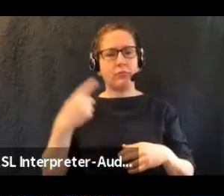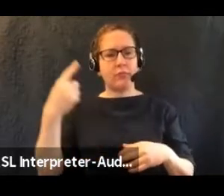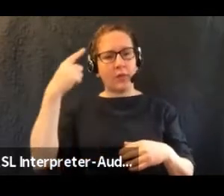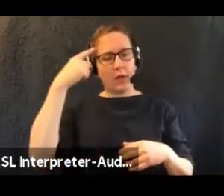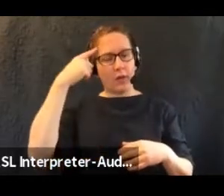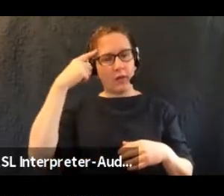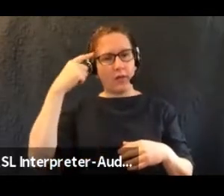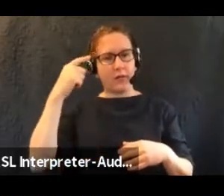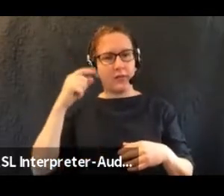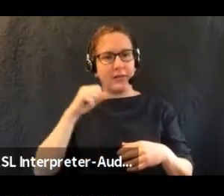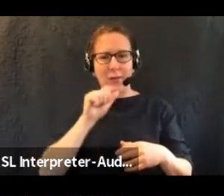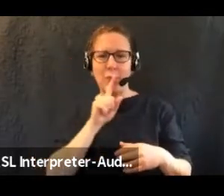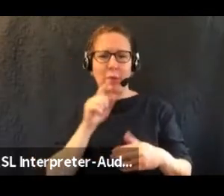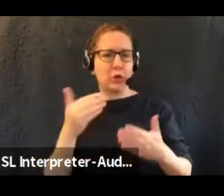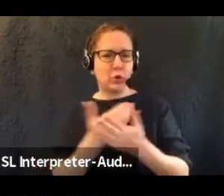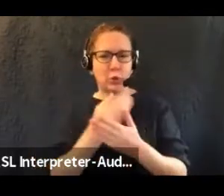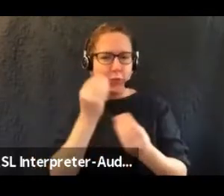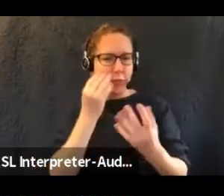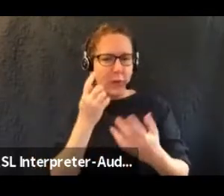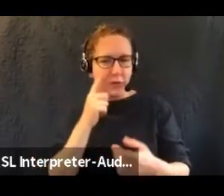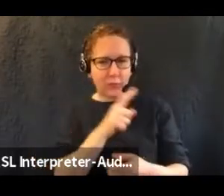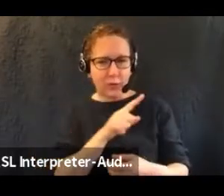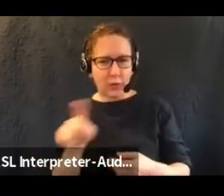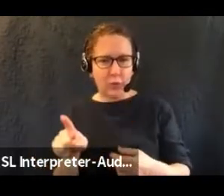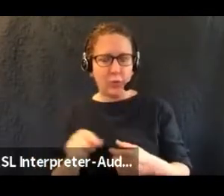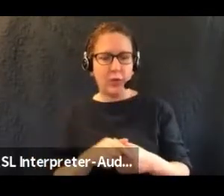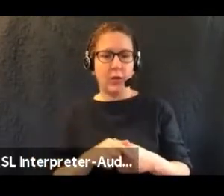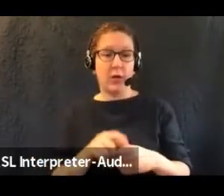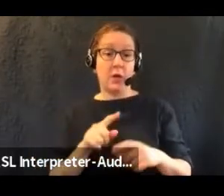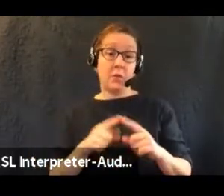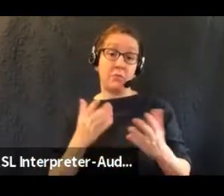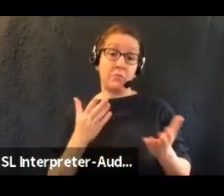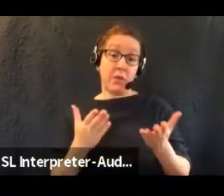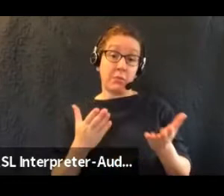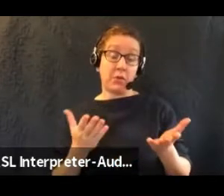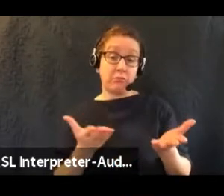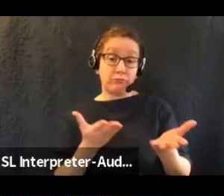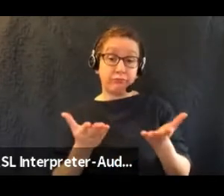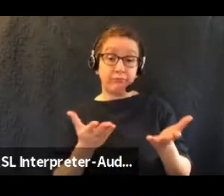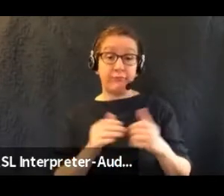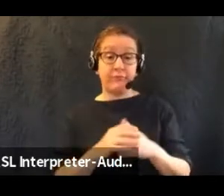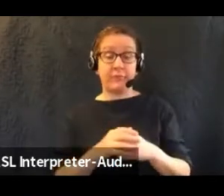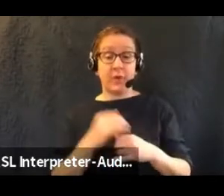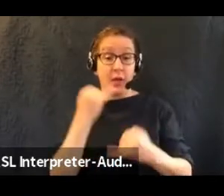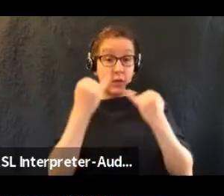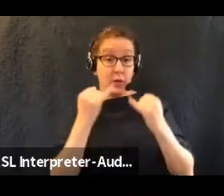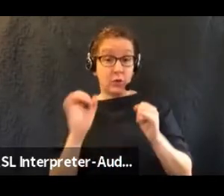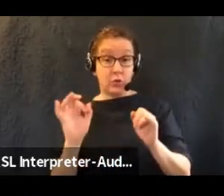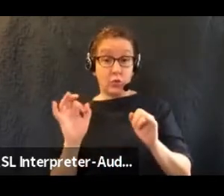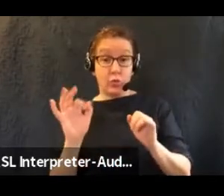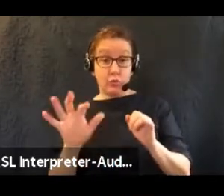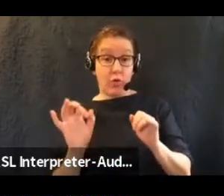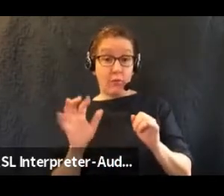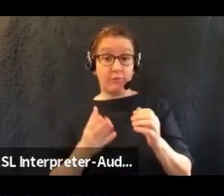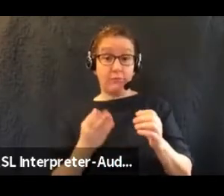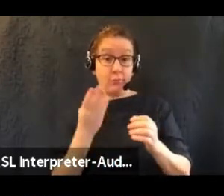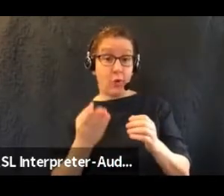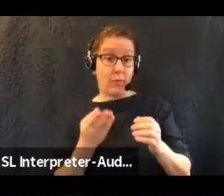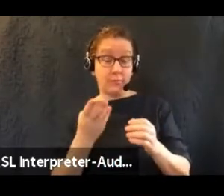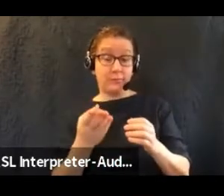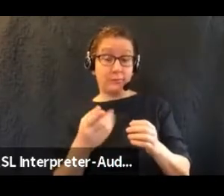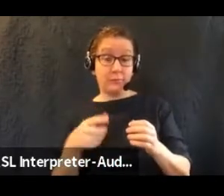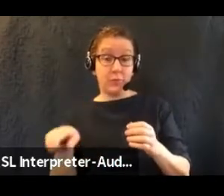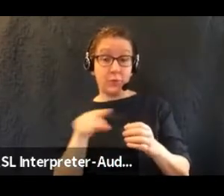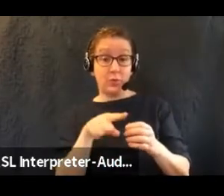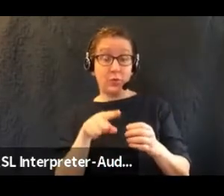new information for you, but maybe just ideas to prompt you in terms of thinking about ways